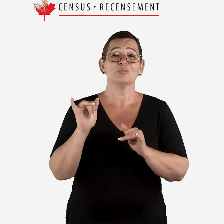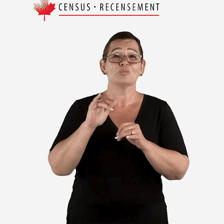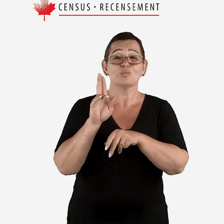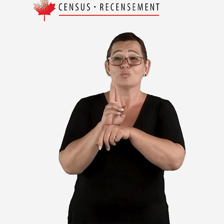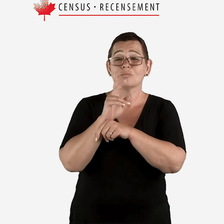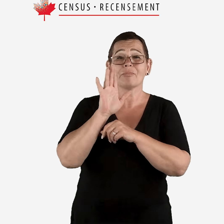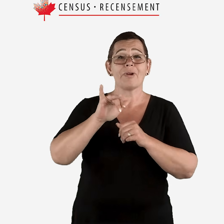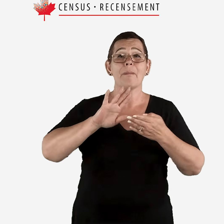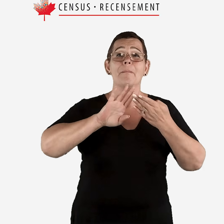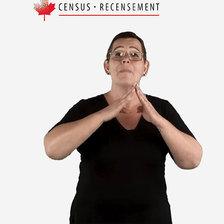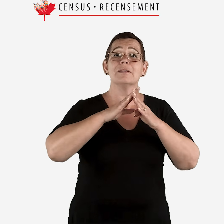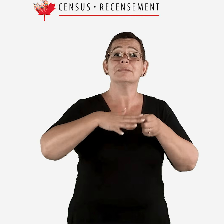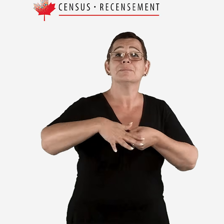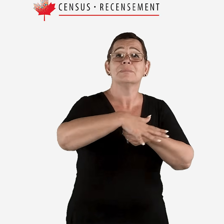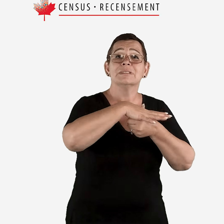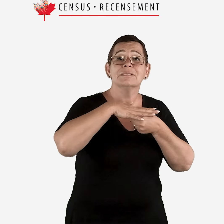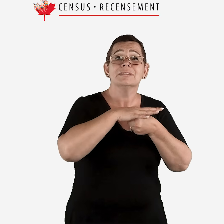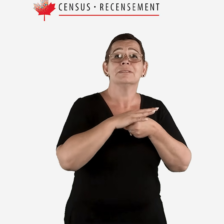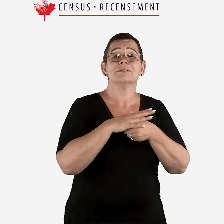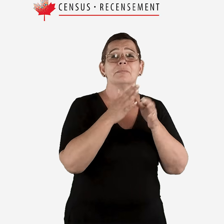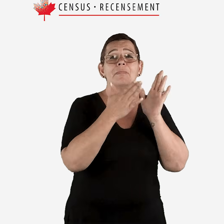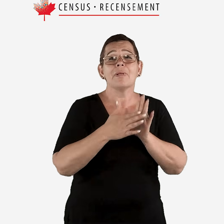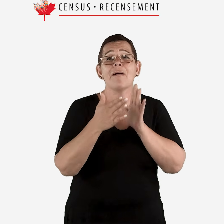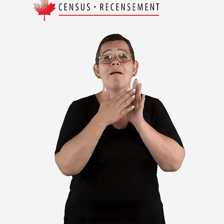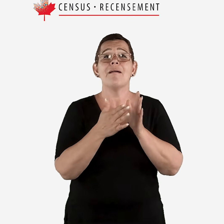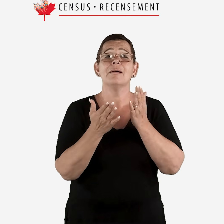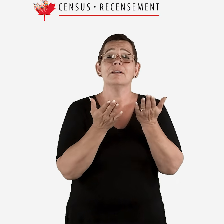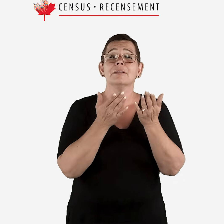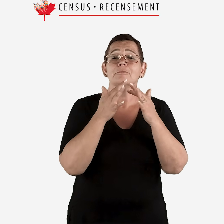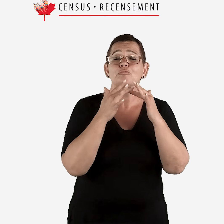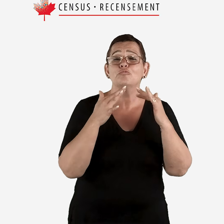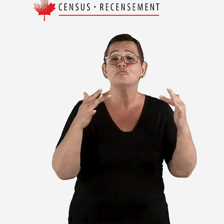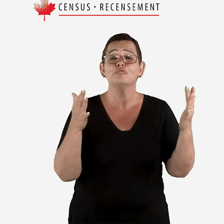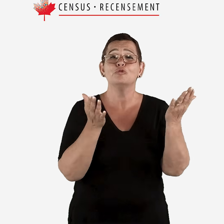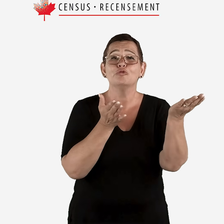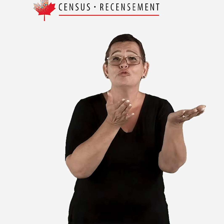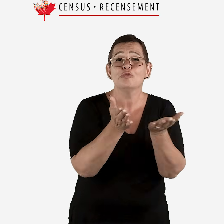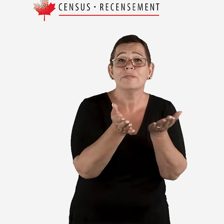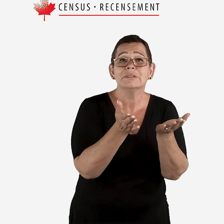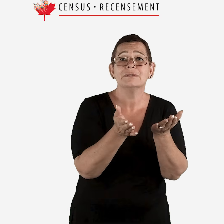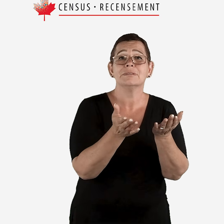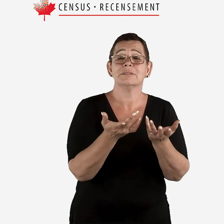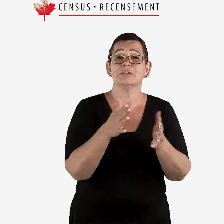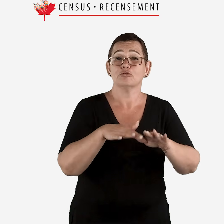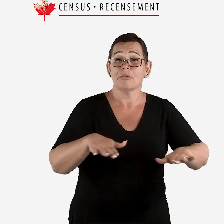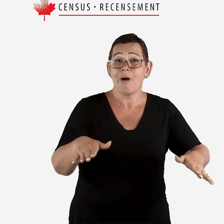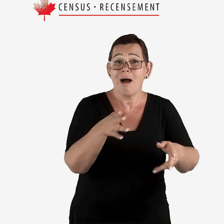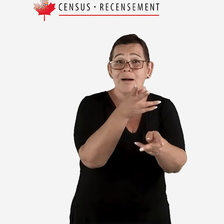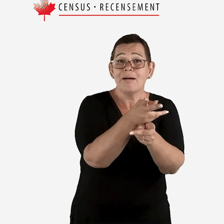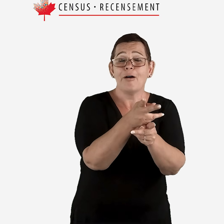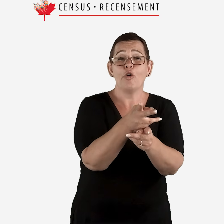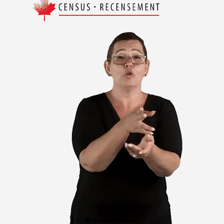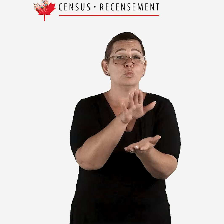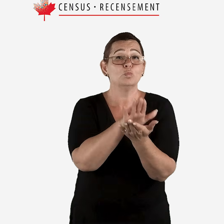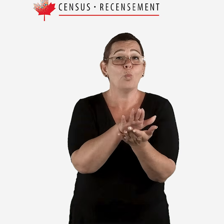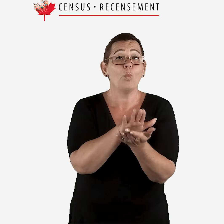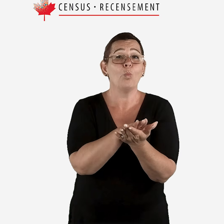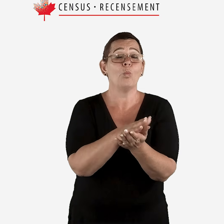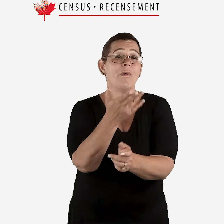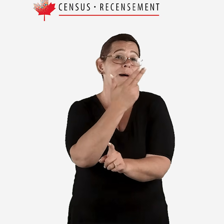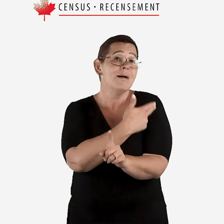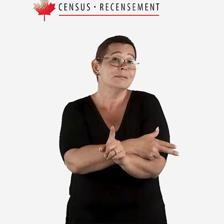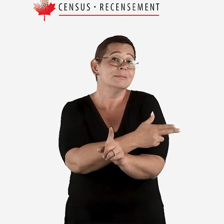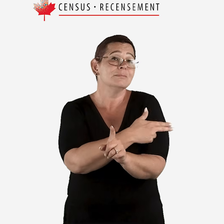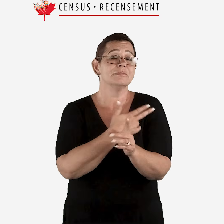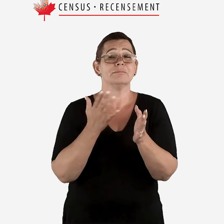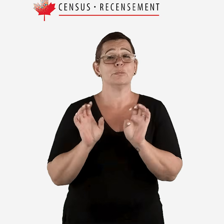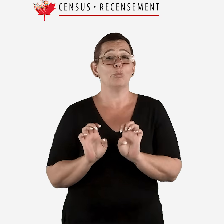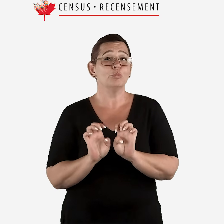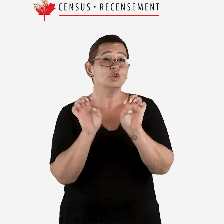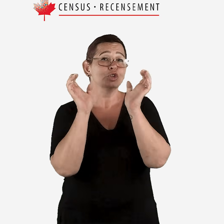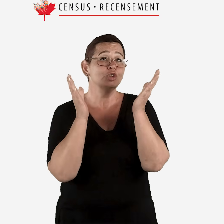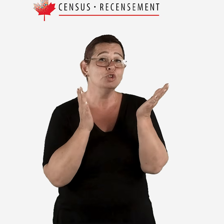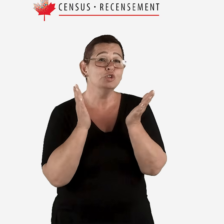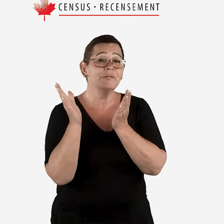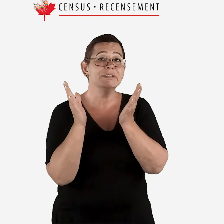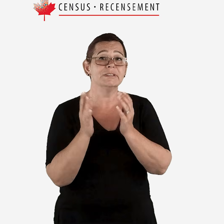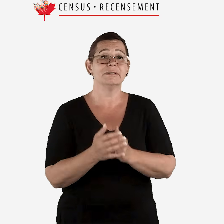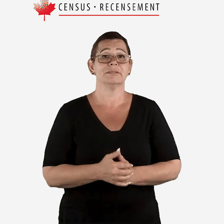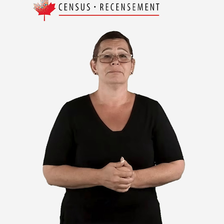It is also used by municipalities to plan a variety of services, such as child care, schools, hospitals and emergency services.